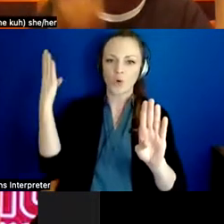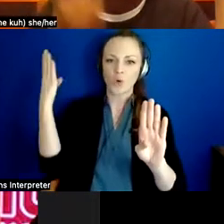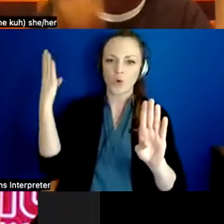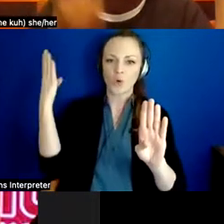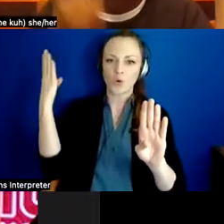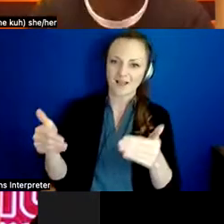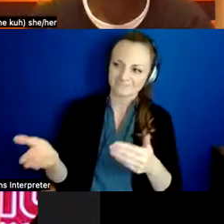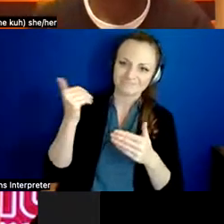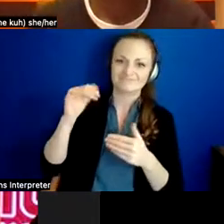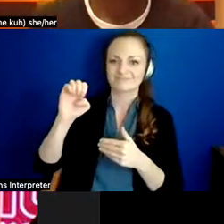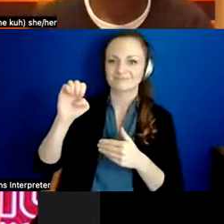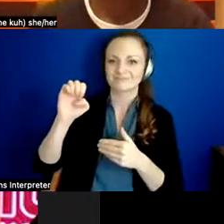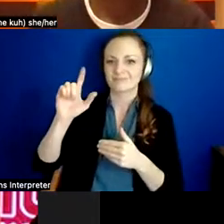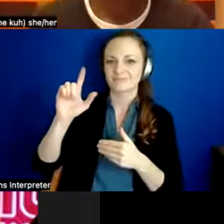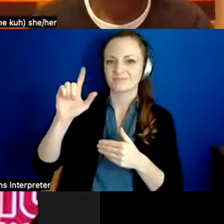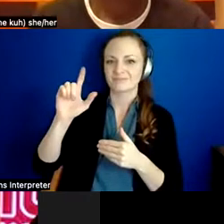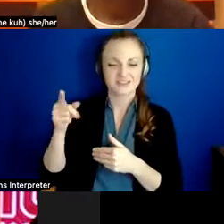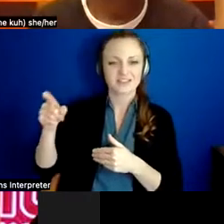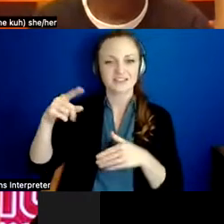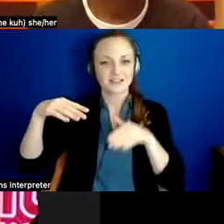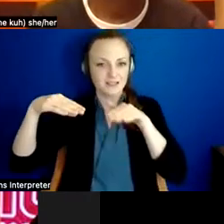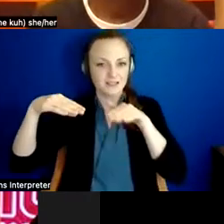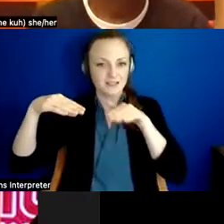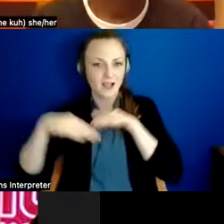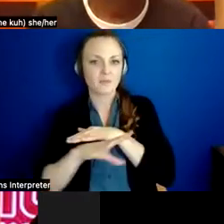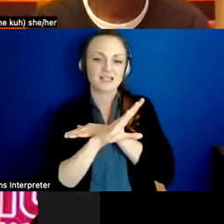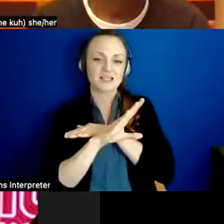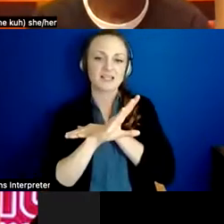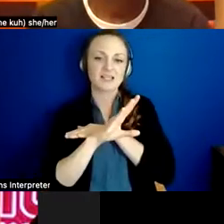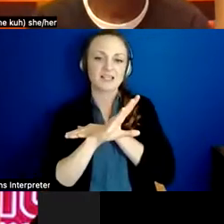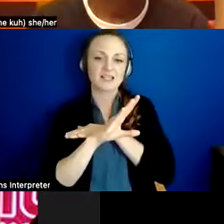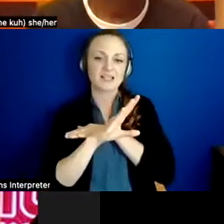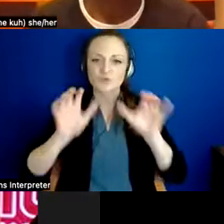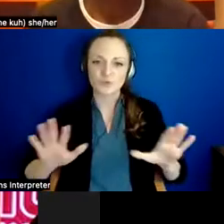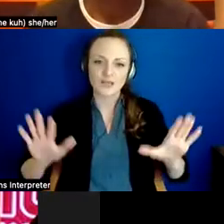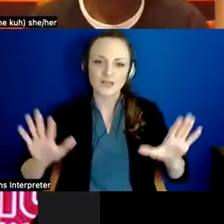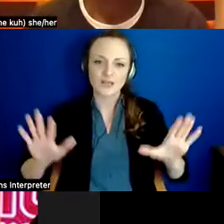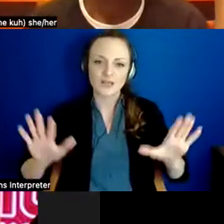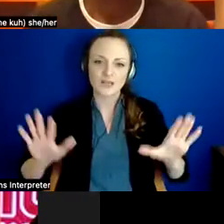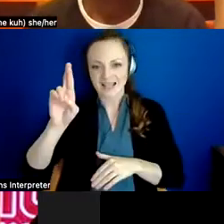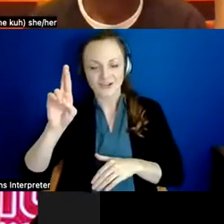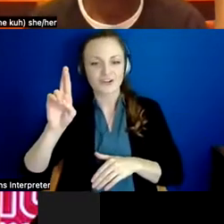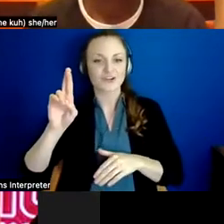and you know graces the Satyr with the idea of the Messianic age, and i'll tell you something